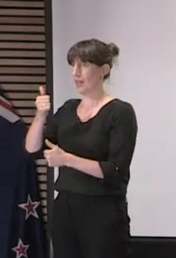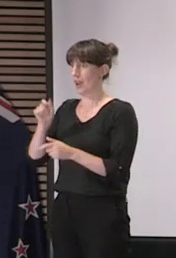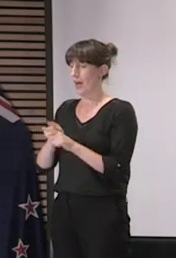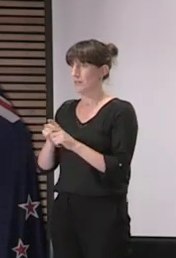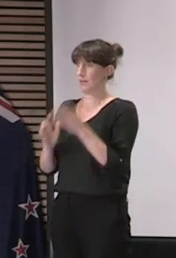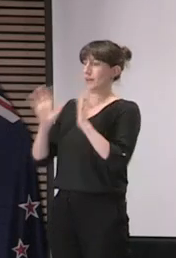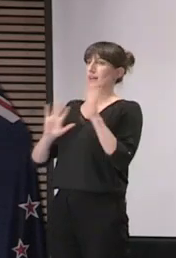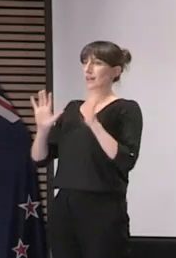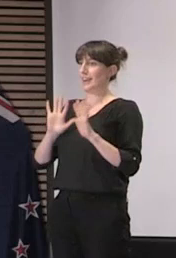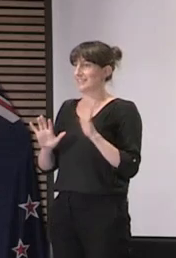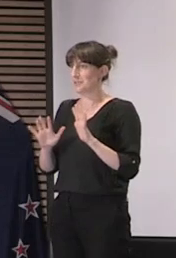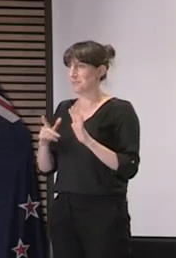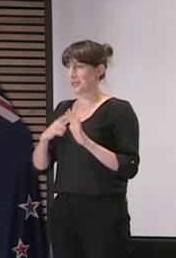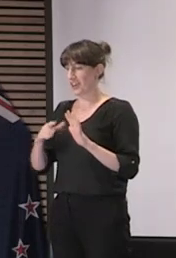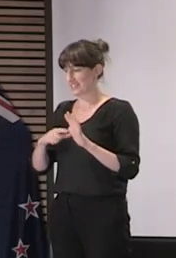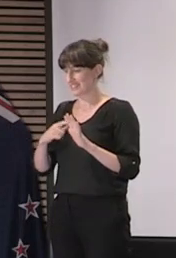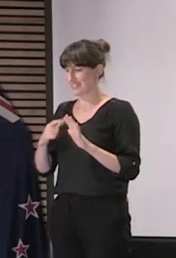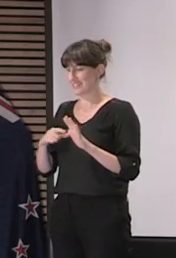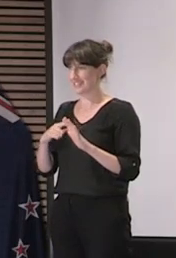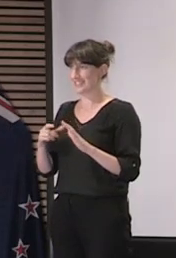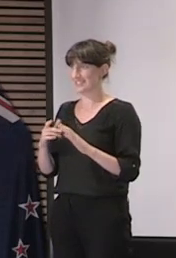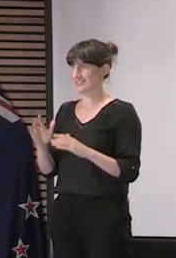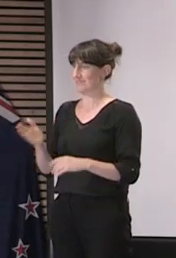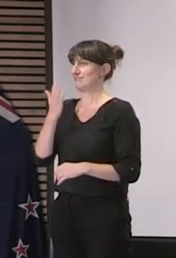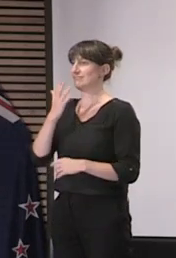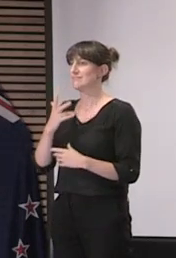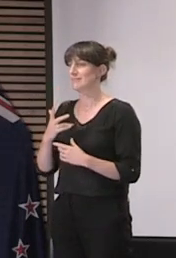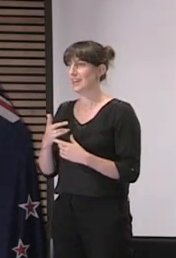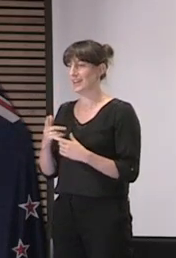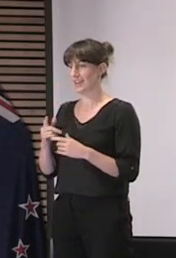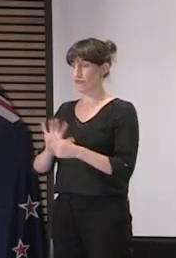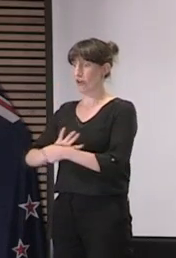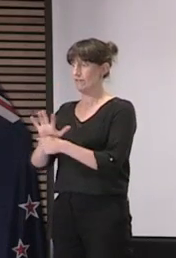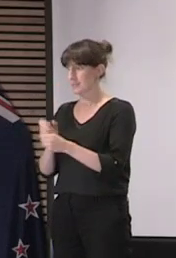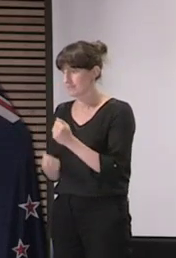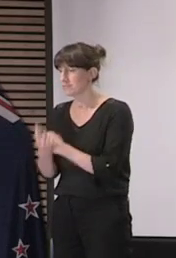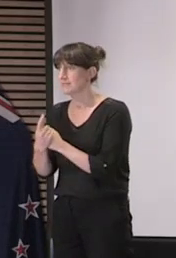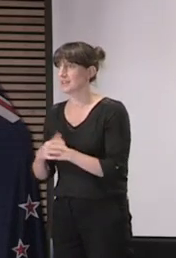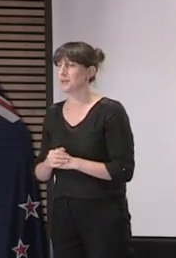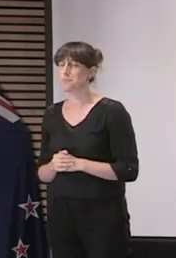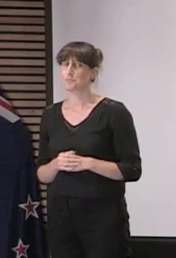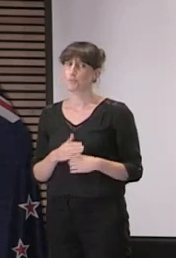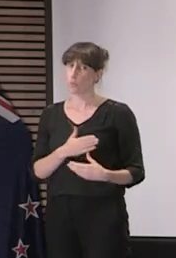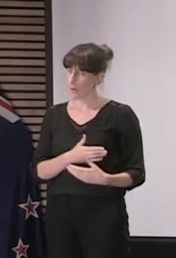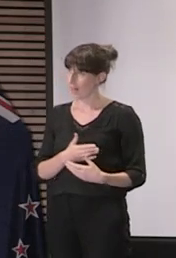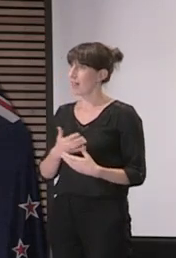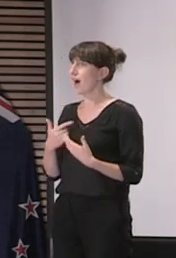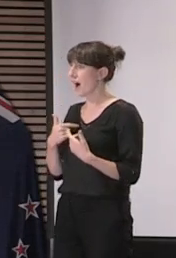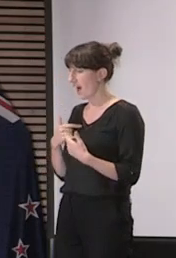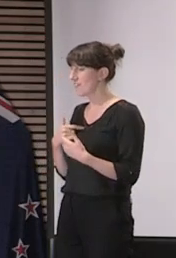factors, in for you coming into this job at this time. How have you found the I have been leading a lot of police